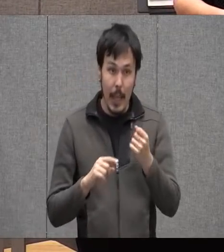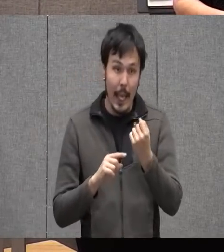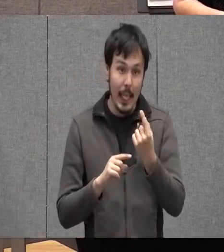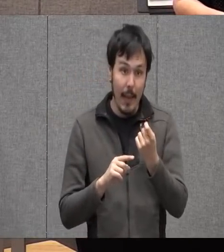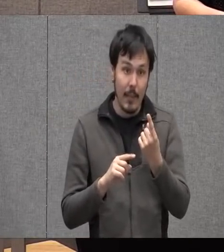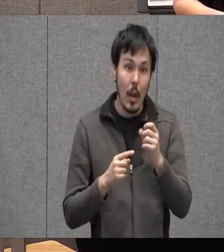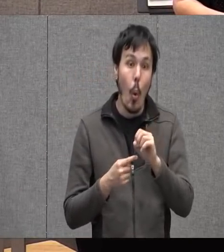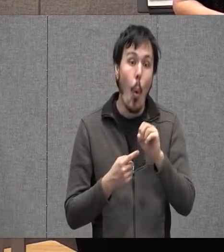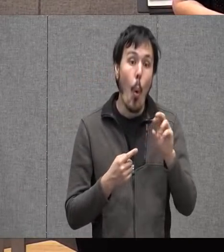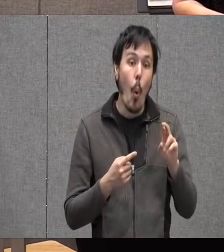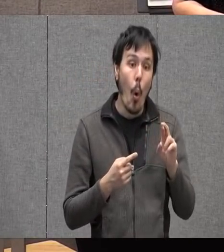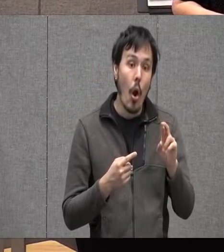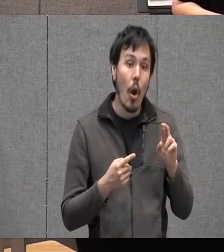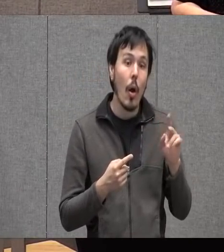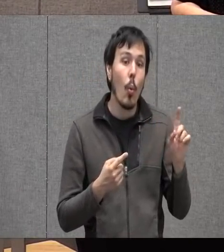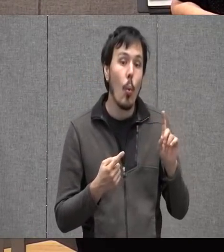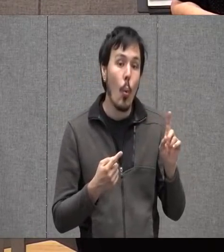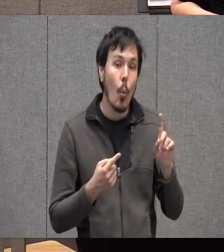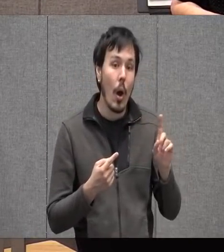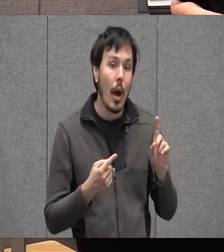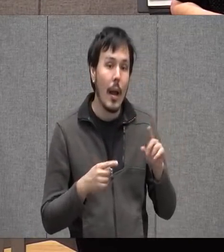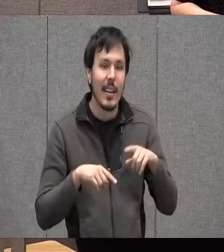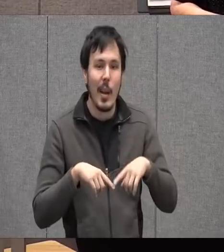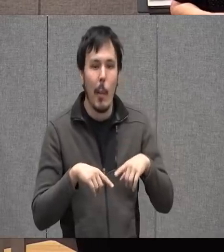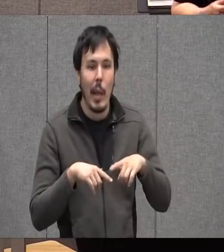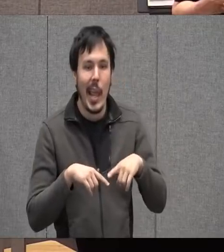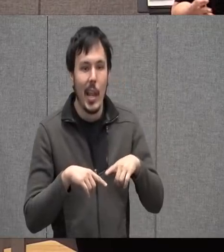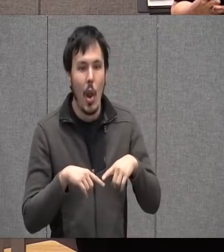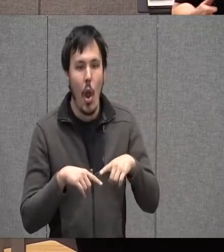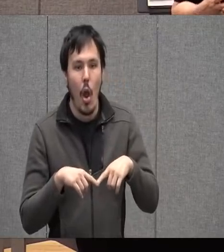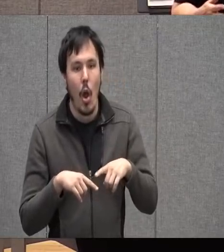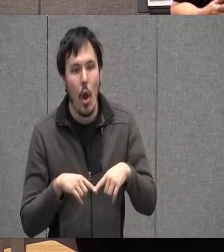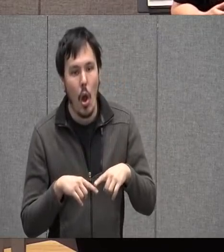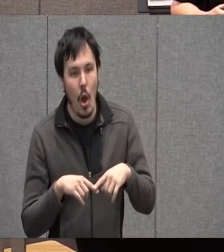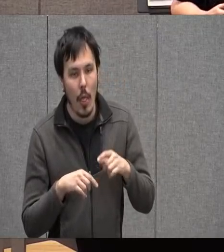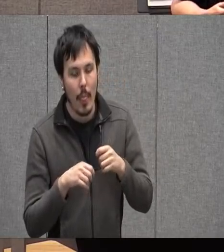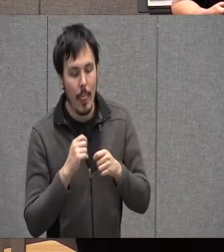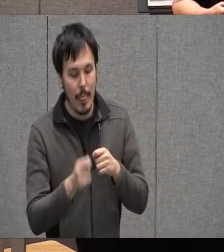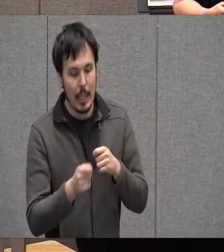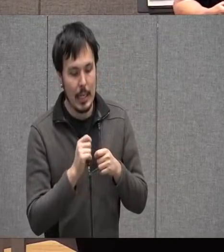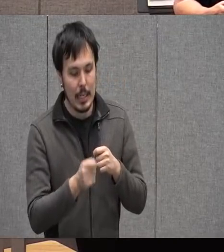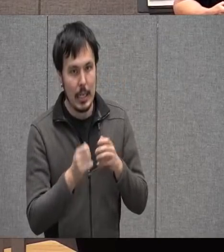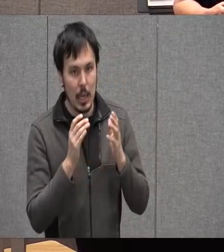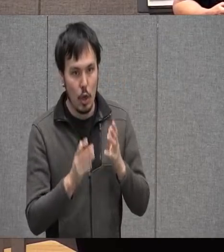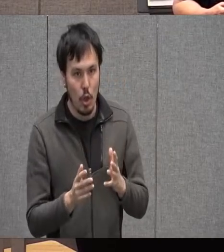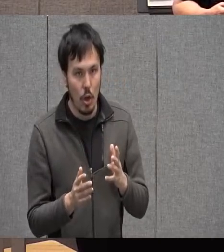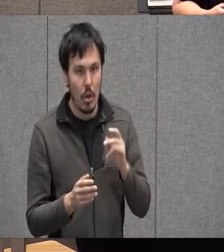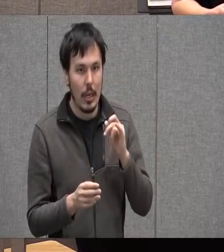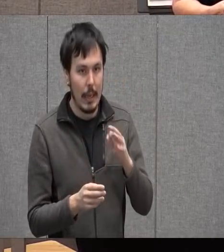That's going to depend on our caller, on our dealer, who's deciding how they want to use that ace if it comes up.